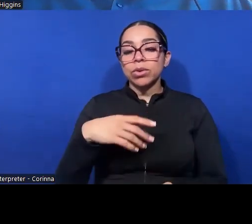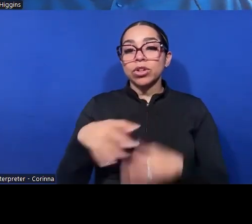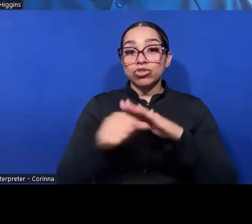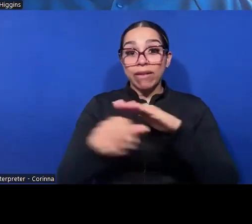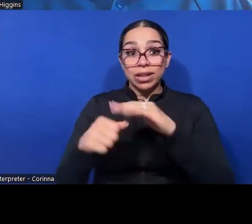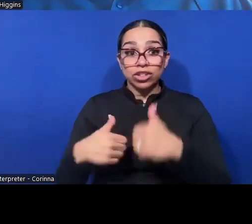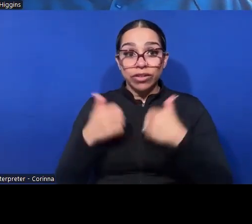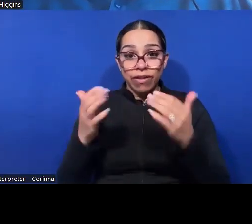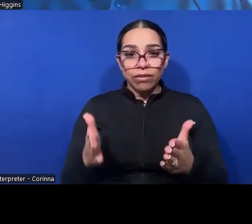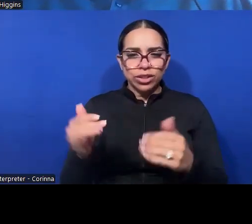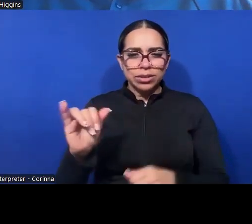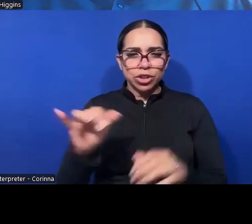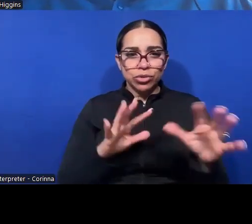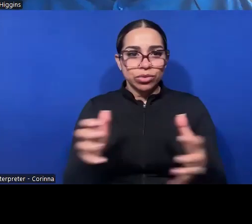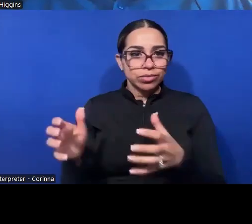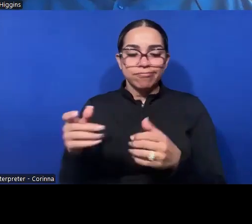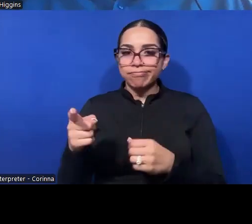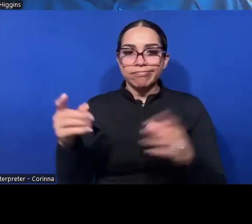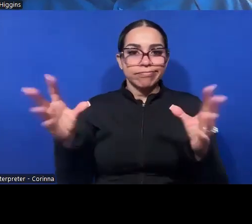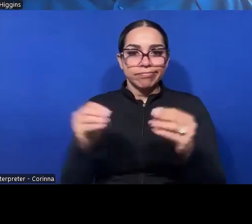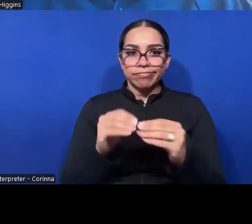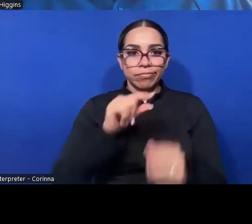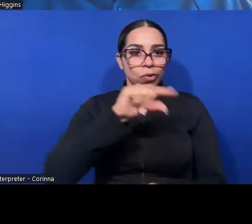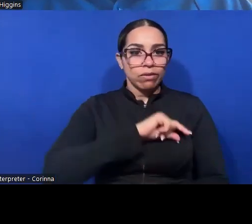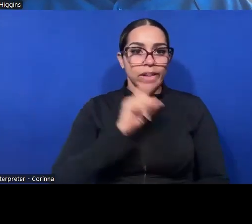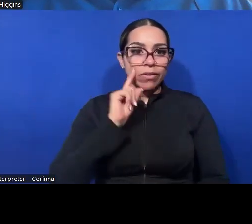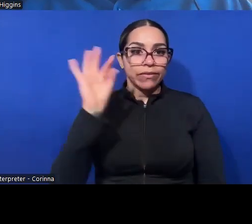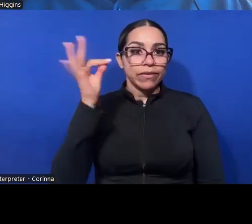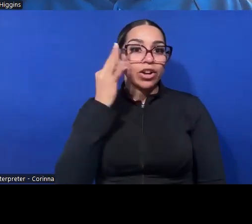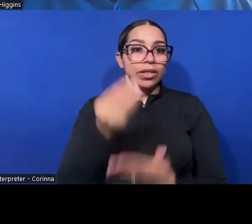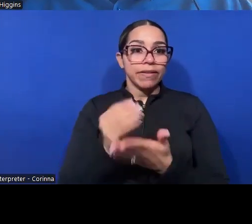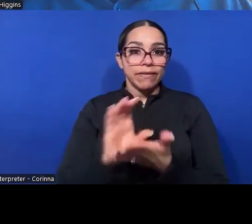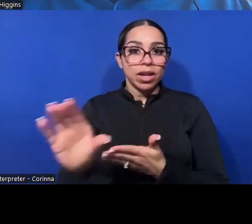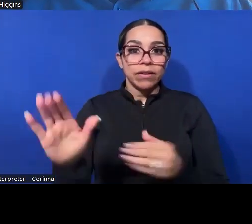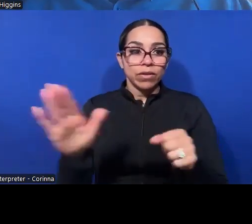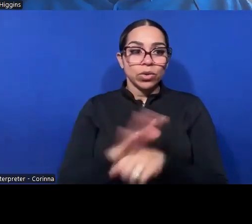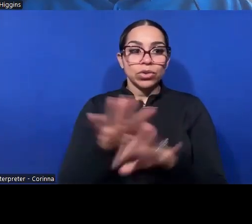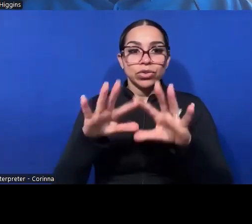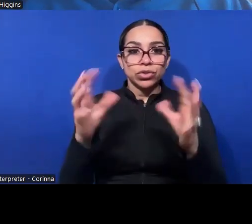So this is due to the federal budget, Reform Act and also the state budget.